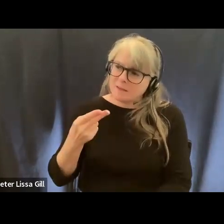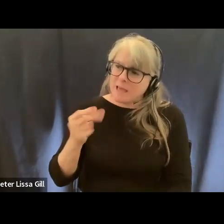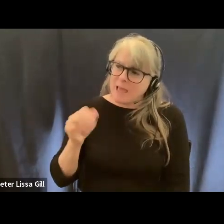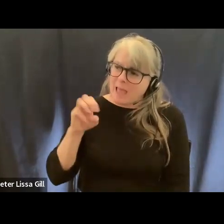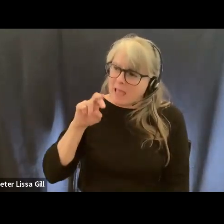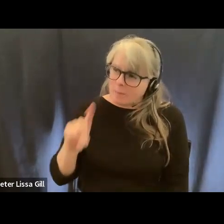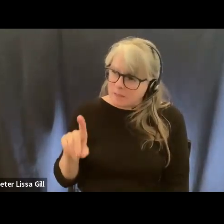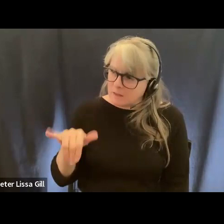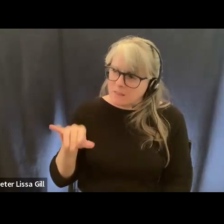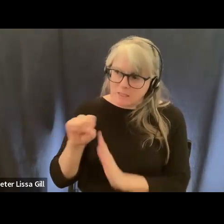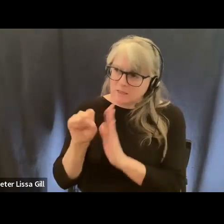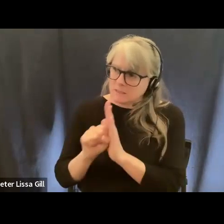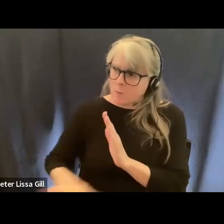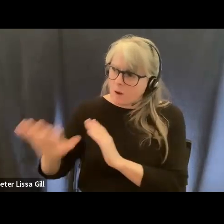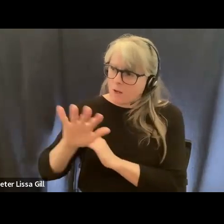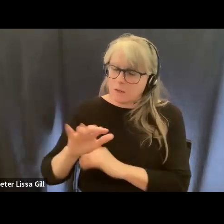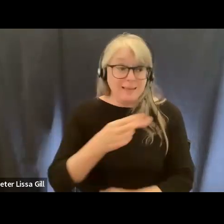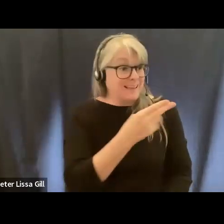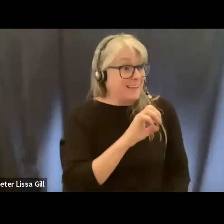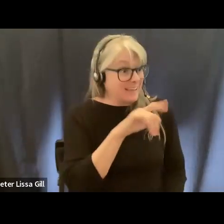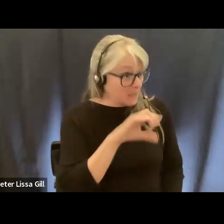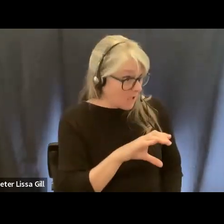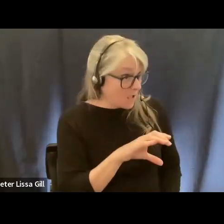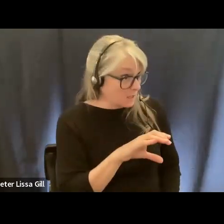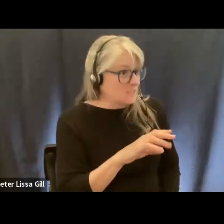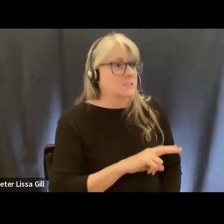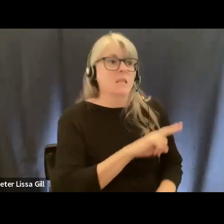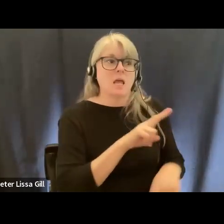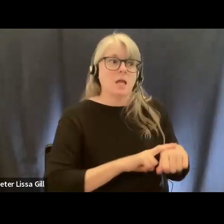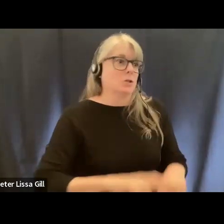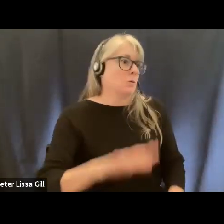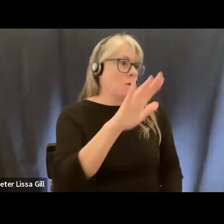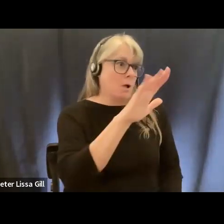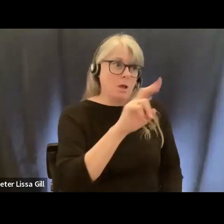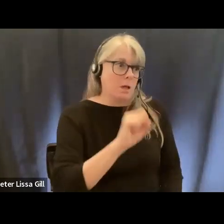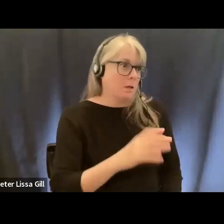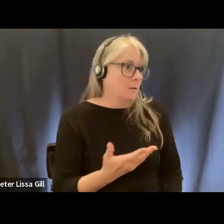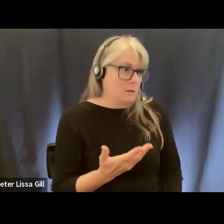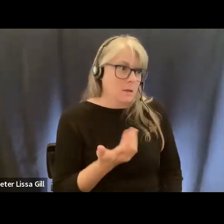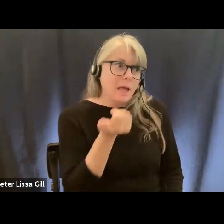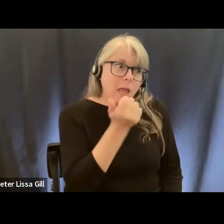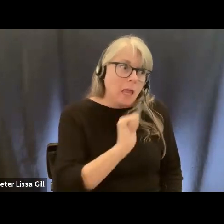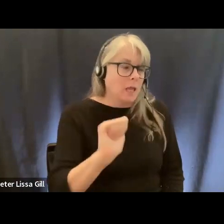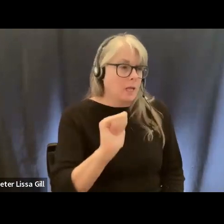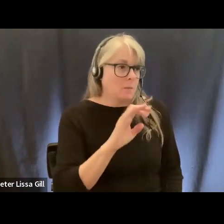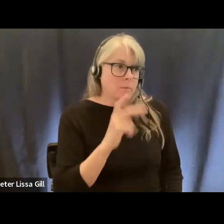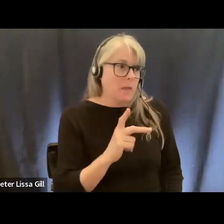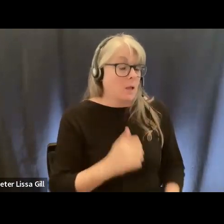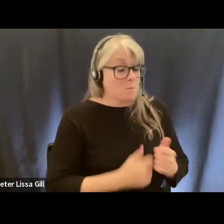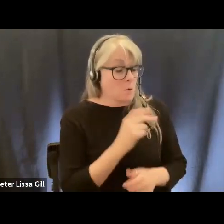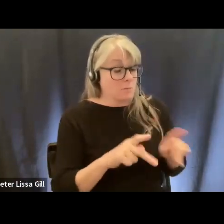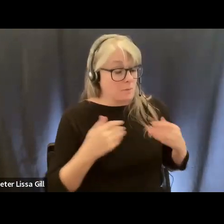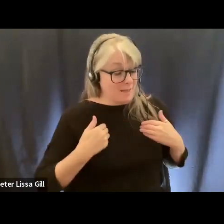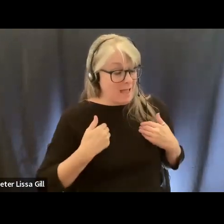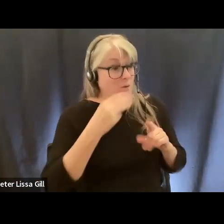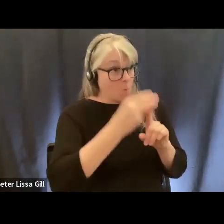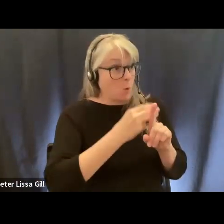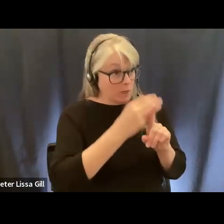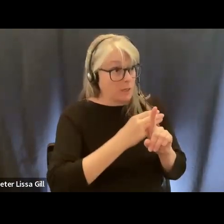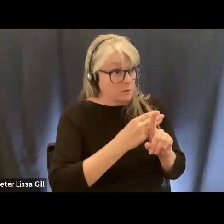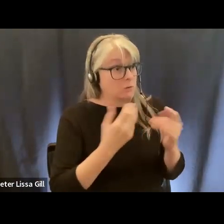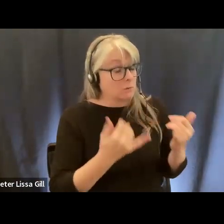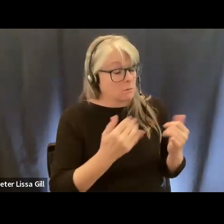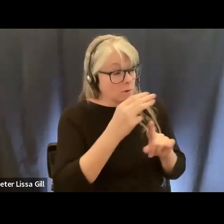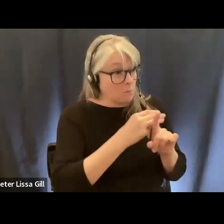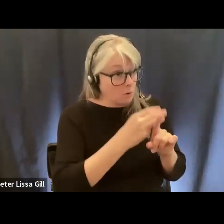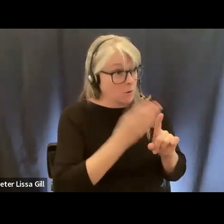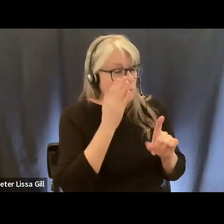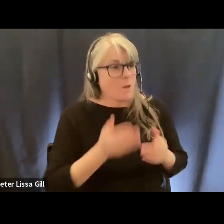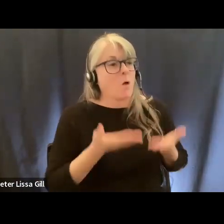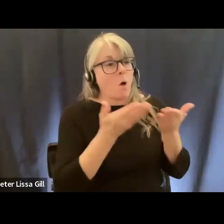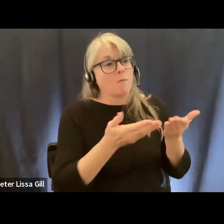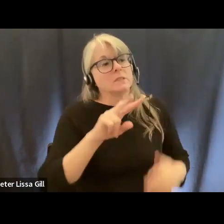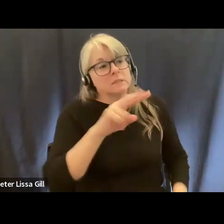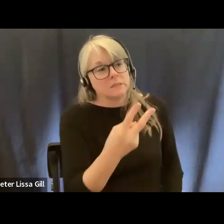Oh no, helocks are nationwide. I mean any institution most people who have a mortgage their current mortgage would offer second mortgages which is a HELOC.